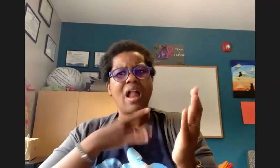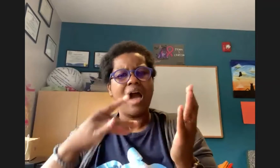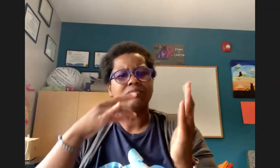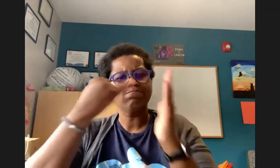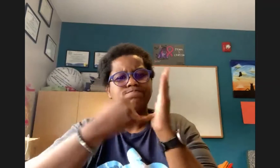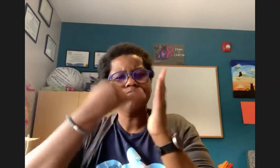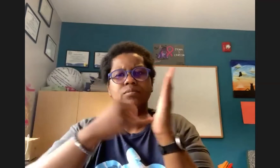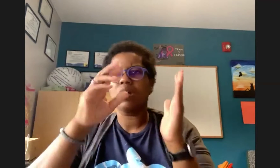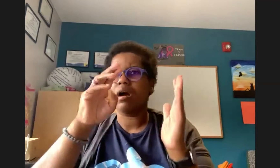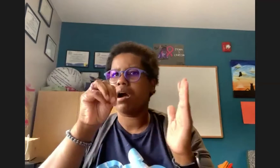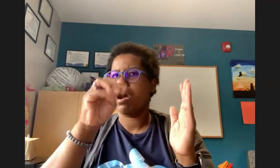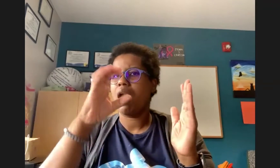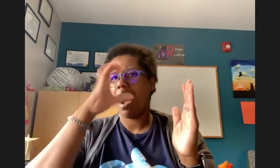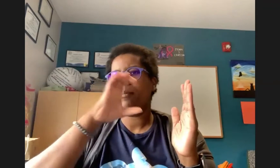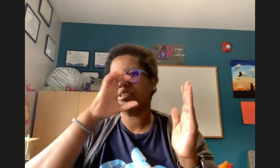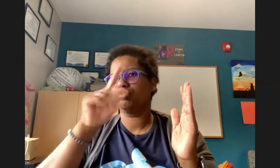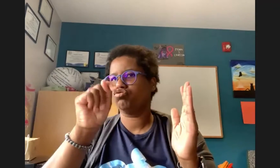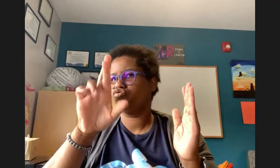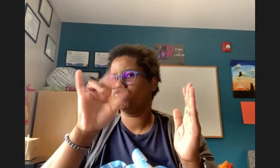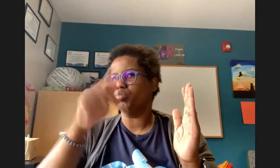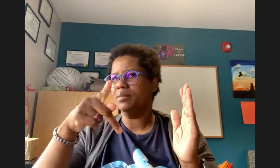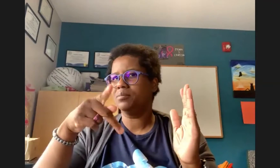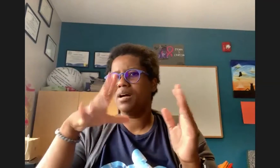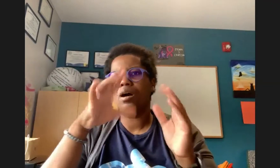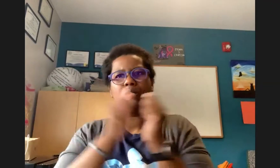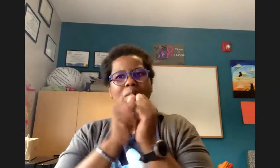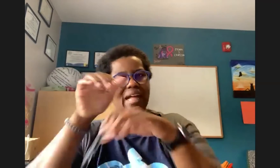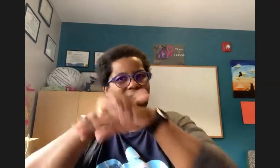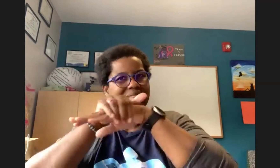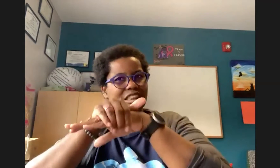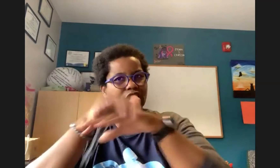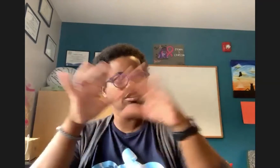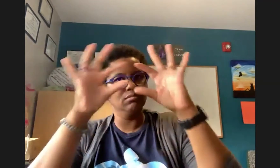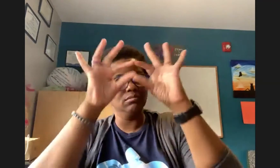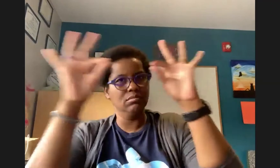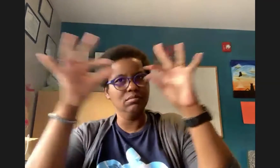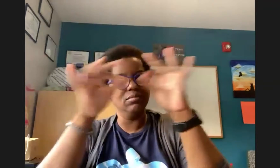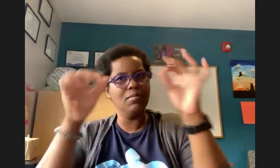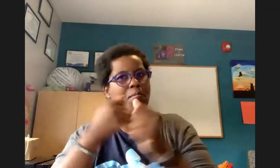Someone came to me and said, "I know you like to draw. "I've seen you draw comic strips before,